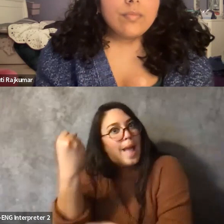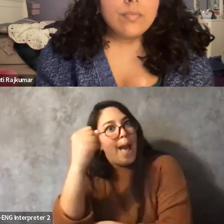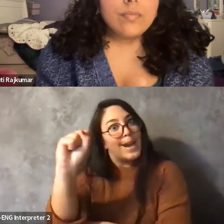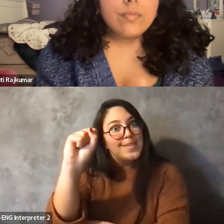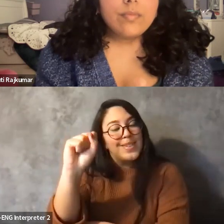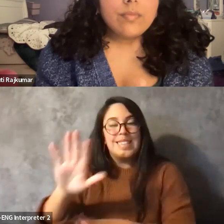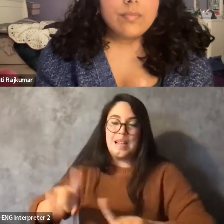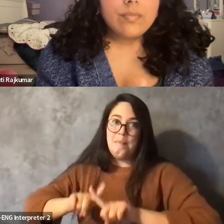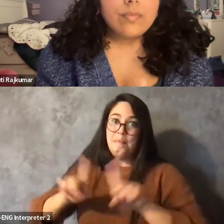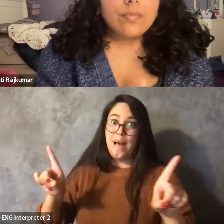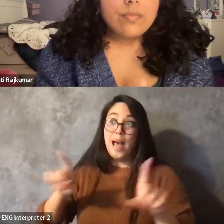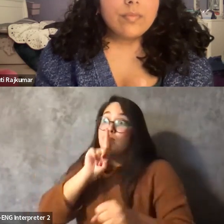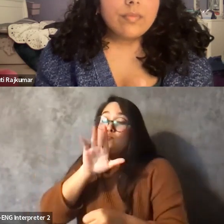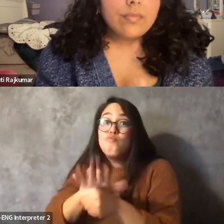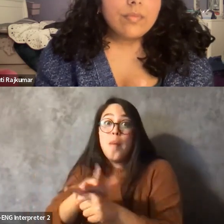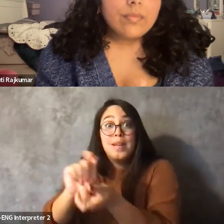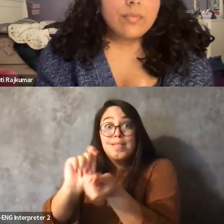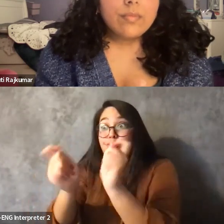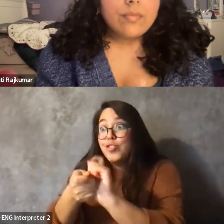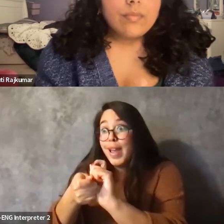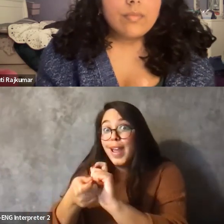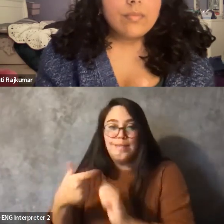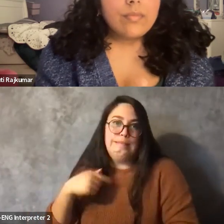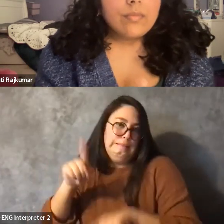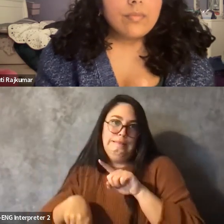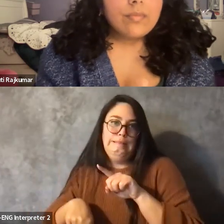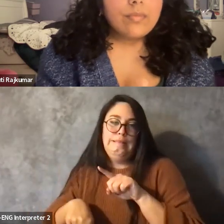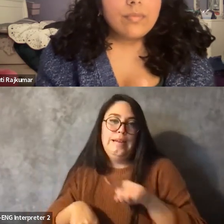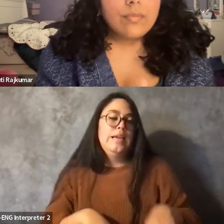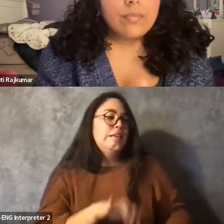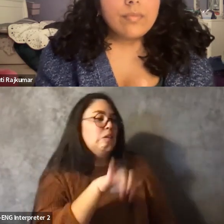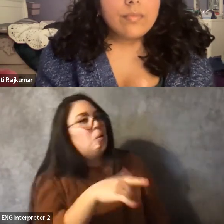And then like that led me to be so initially frustrated that my, you know,